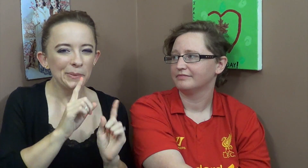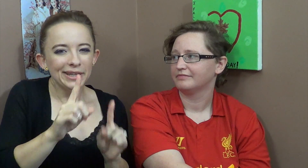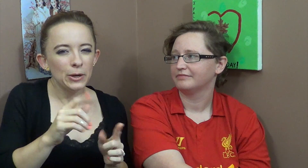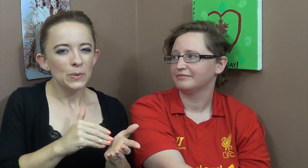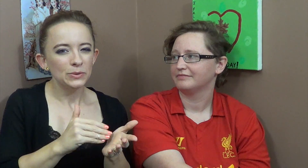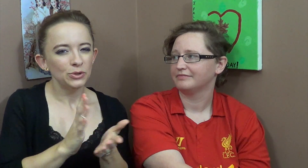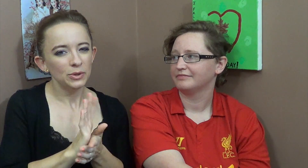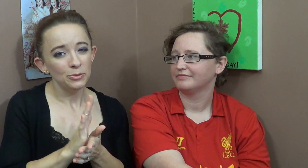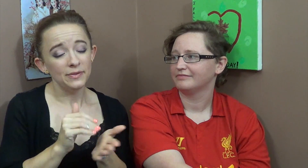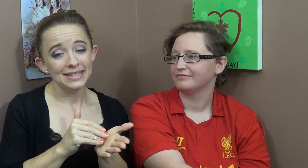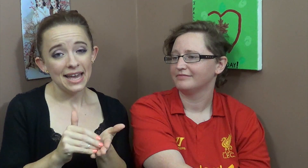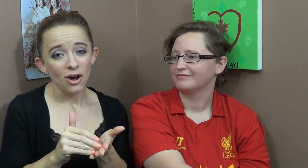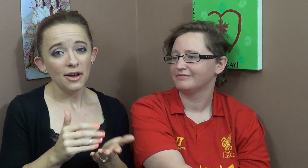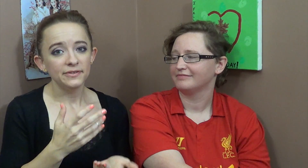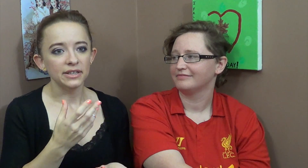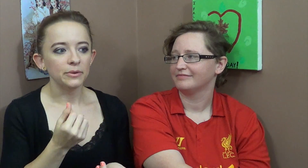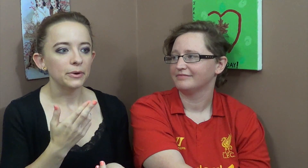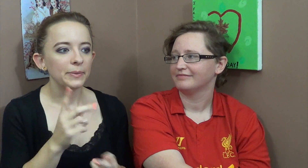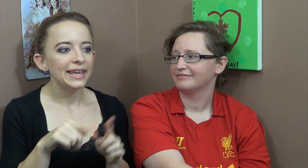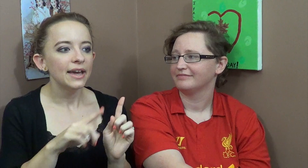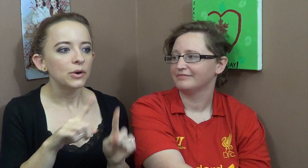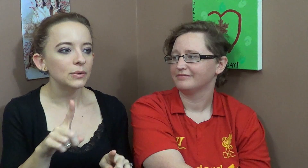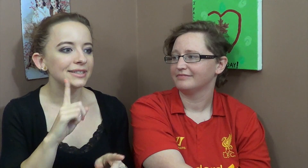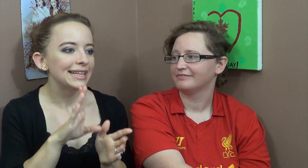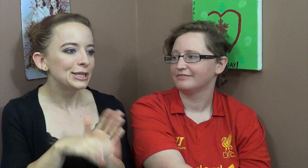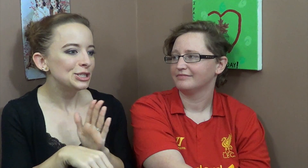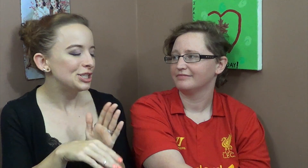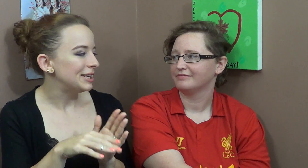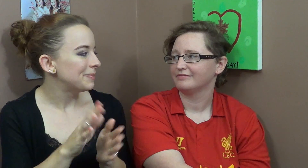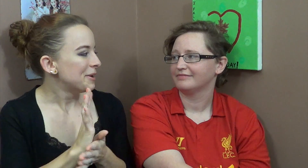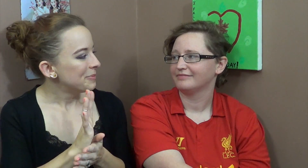don't really go to the movies that often or we can't go to like the cheap